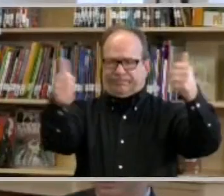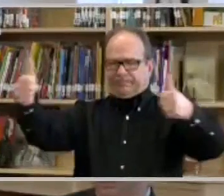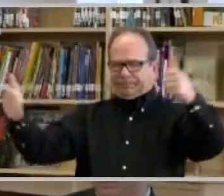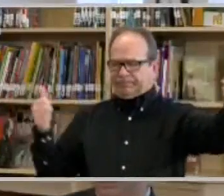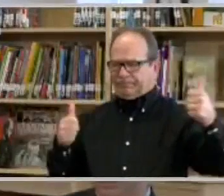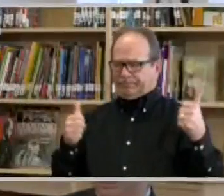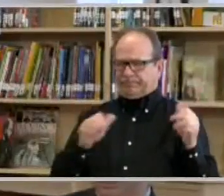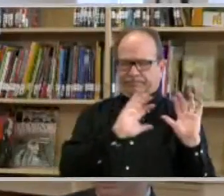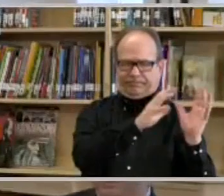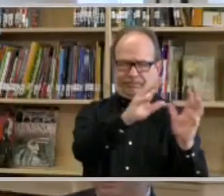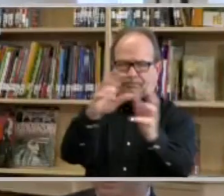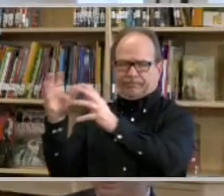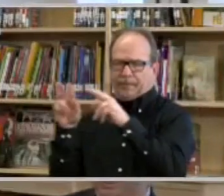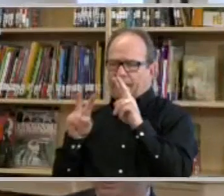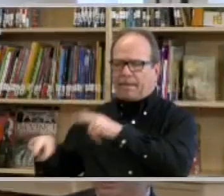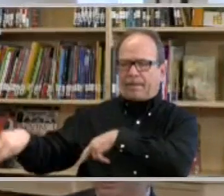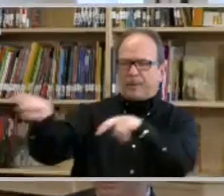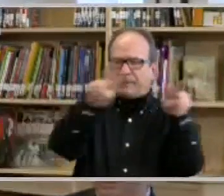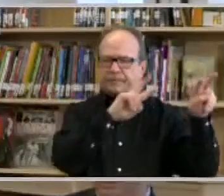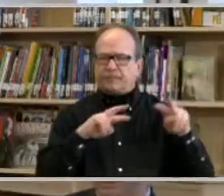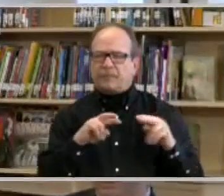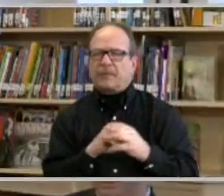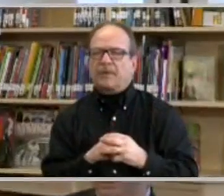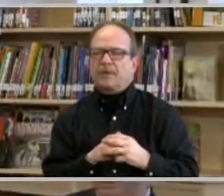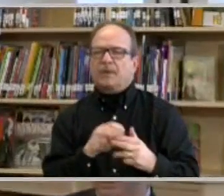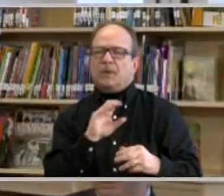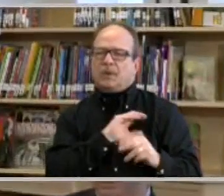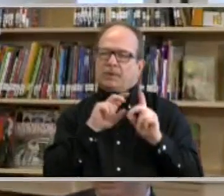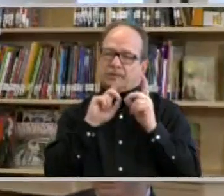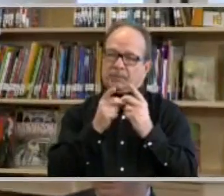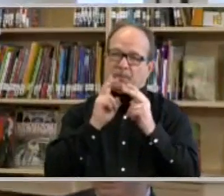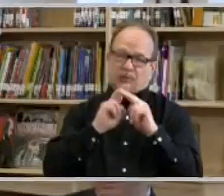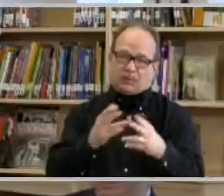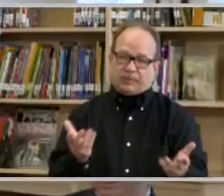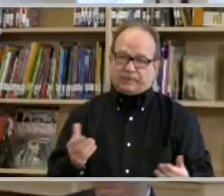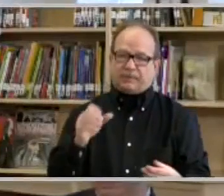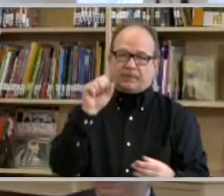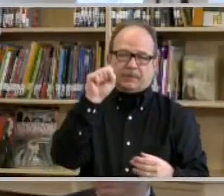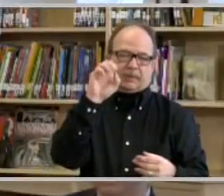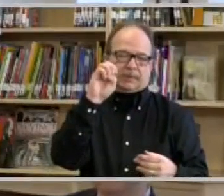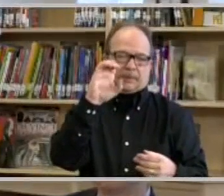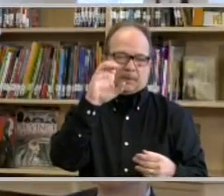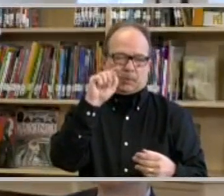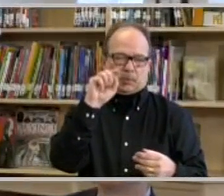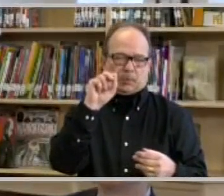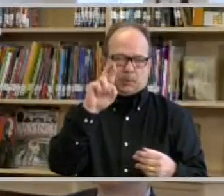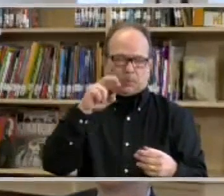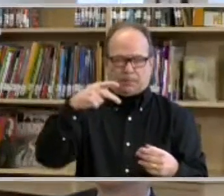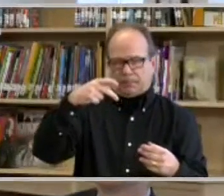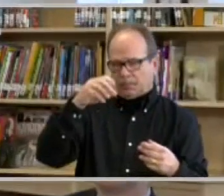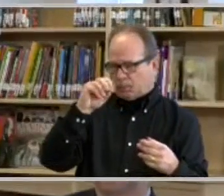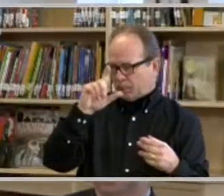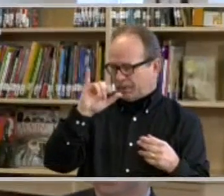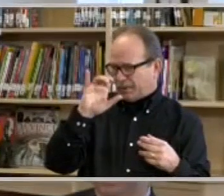AS PART OF THIS STRATEGY, MPD IS STRENGTHENING WHAT WE CALL